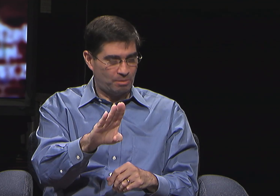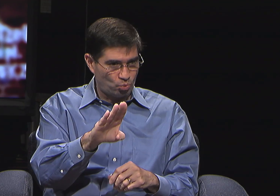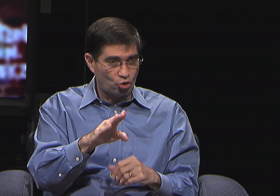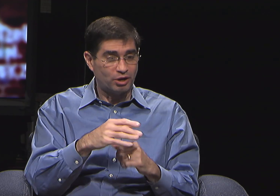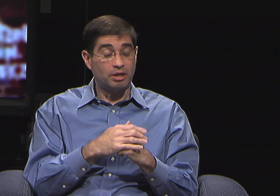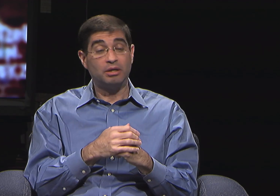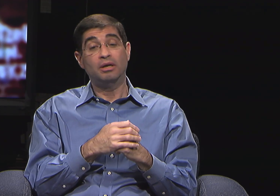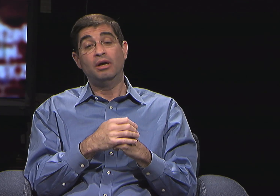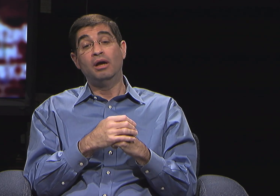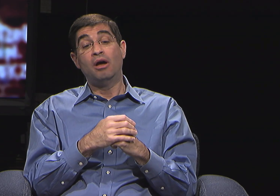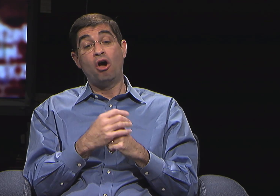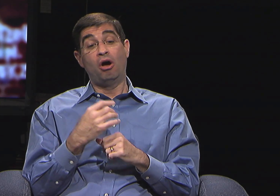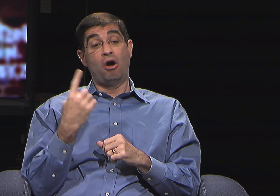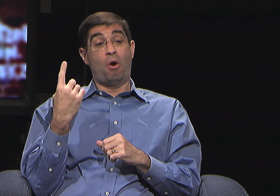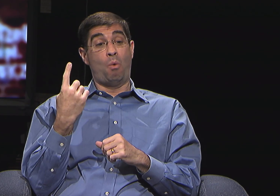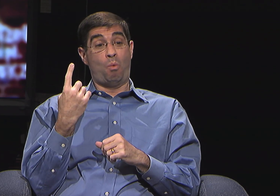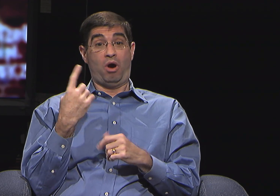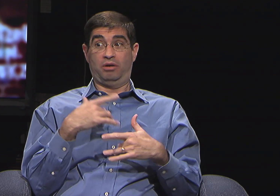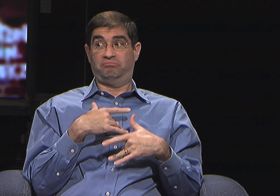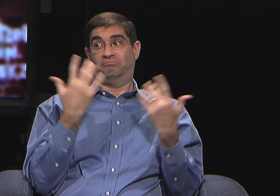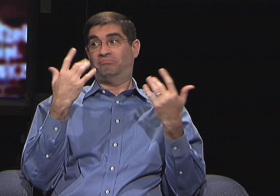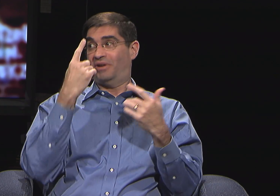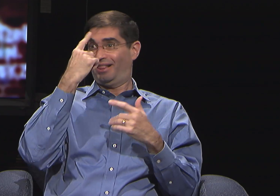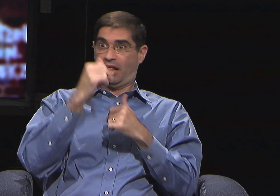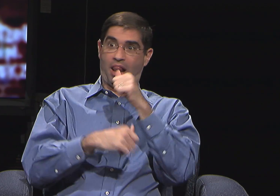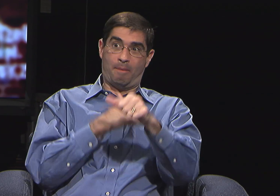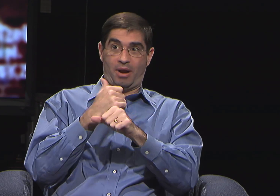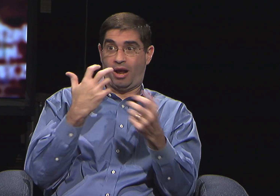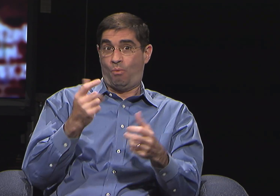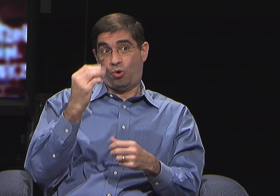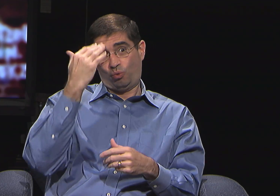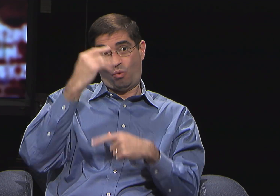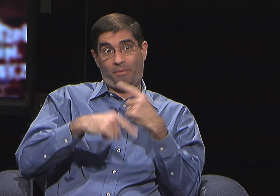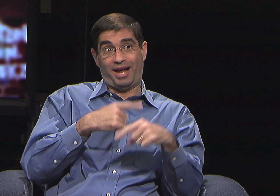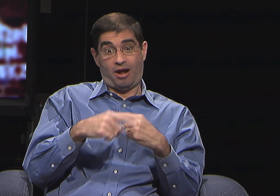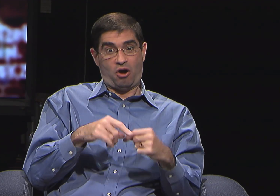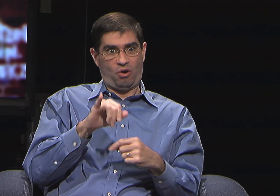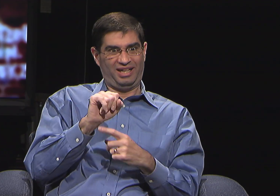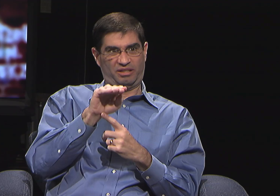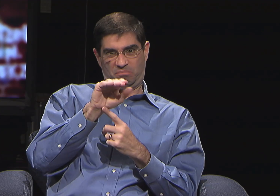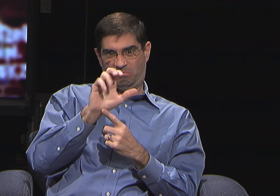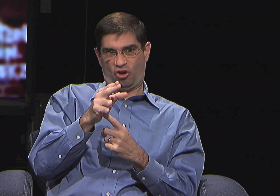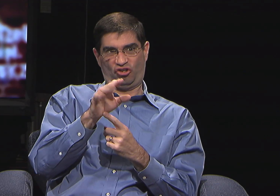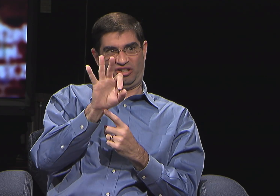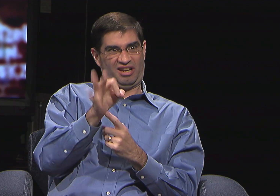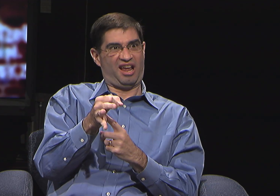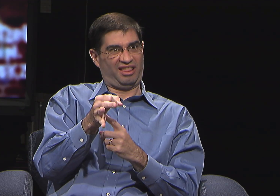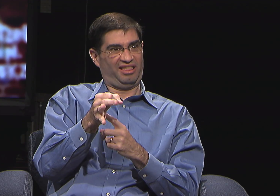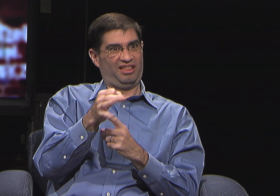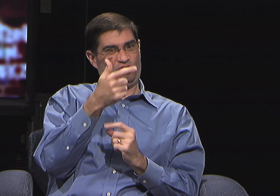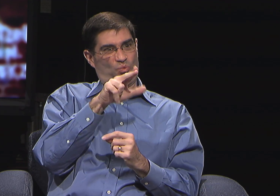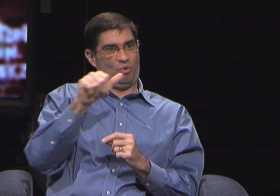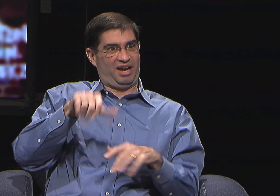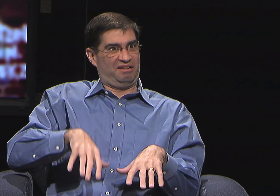And one special GUAA event that the alumni might like to know about is on March 9th.